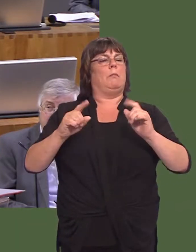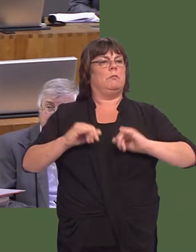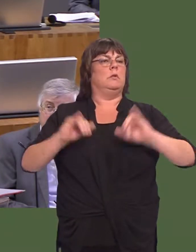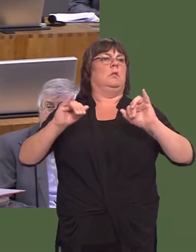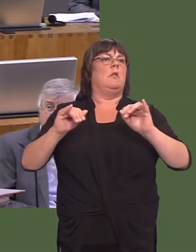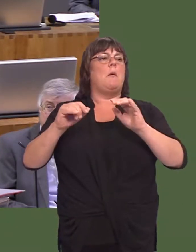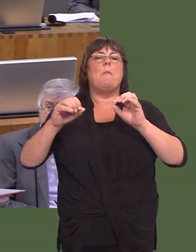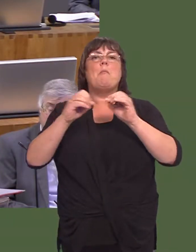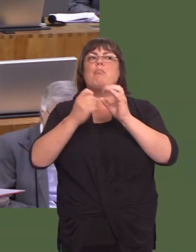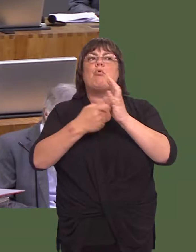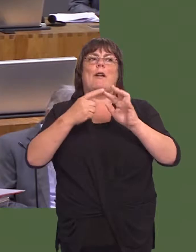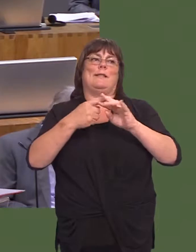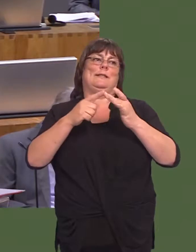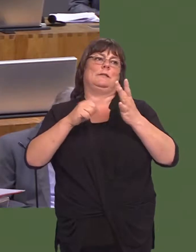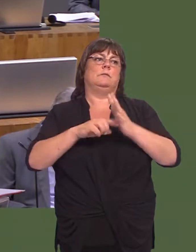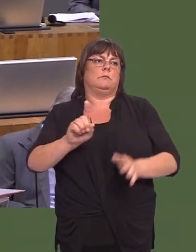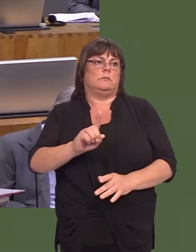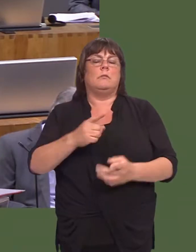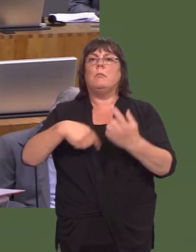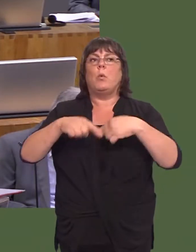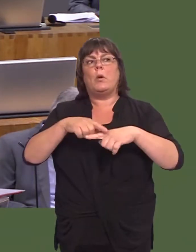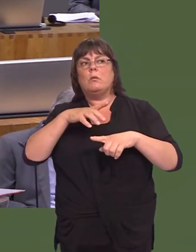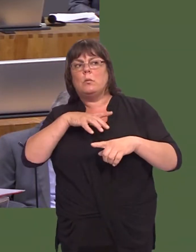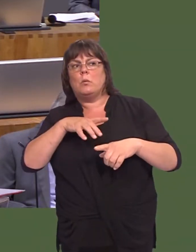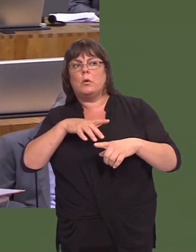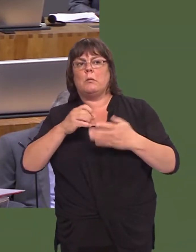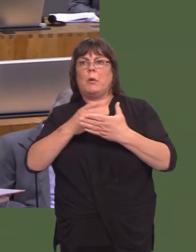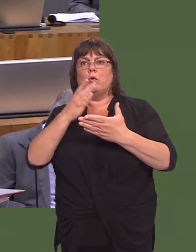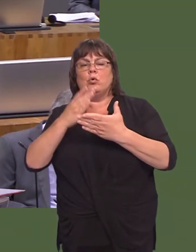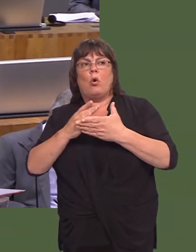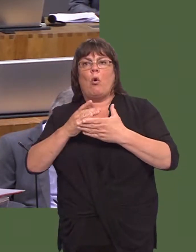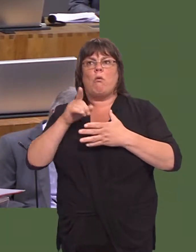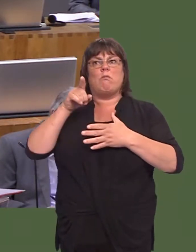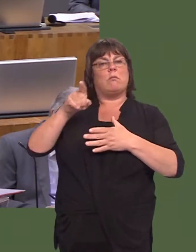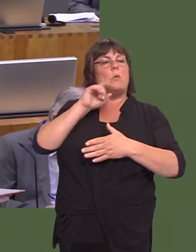But how can we ensure that an extreme Brexit doesnít happen?